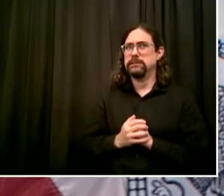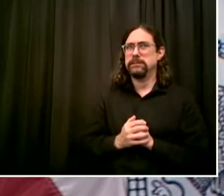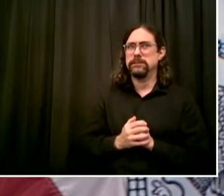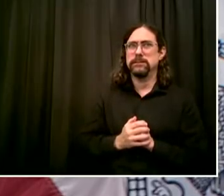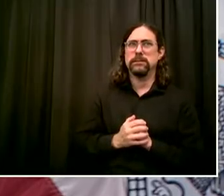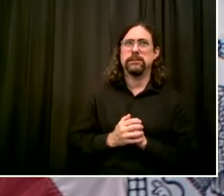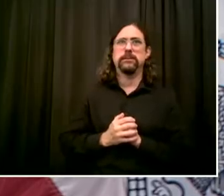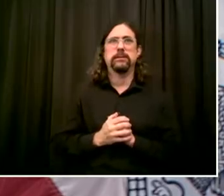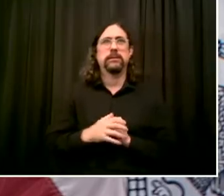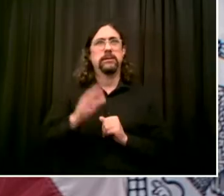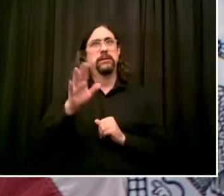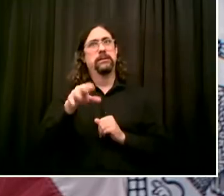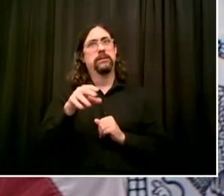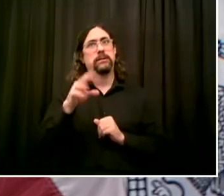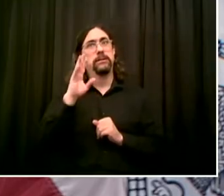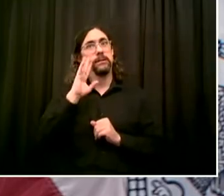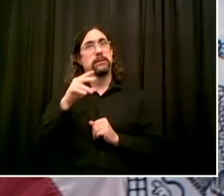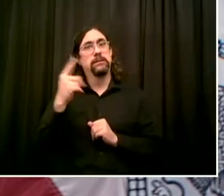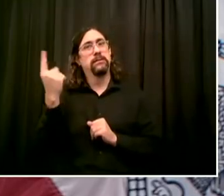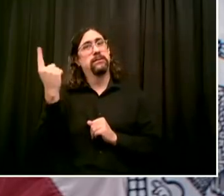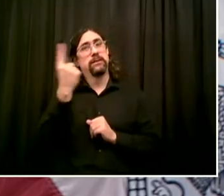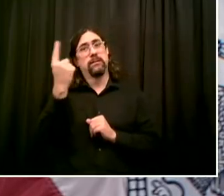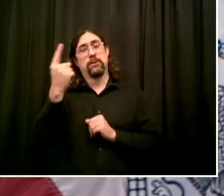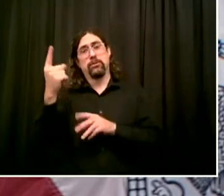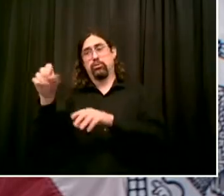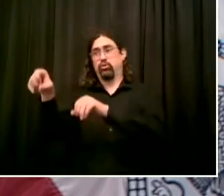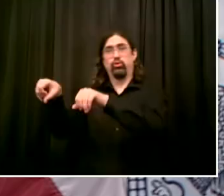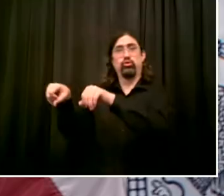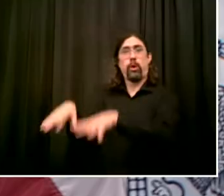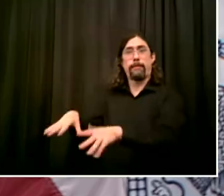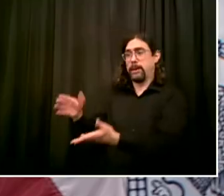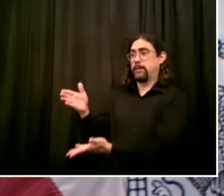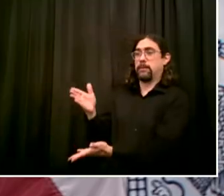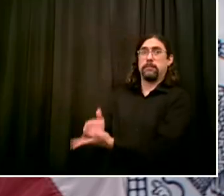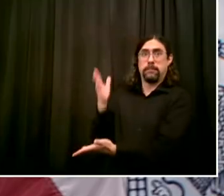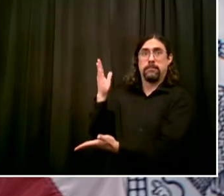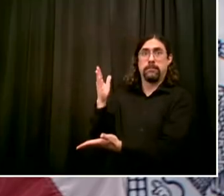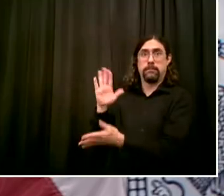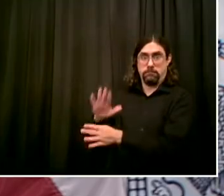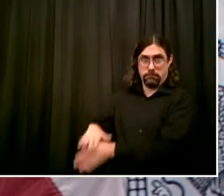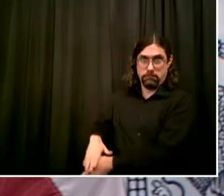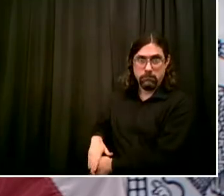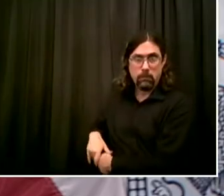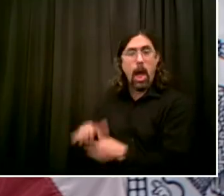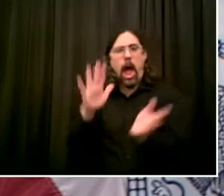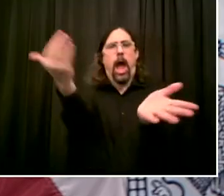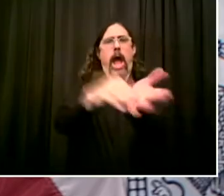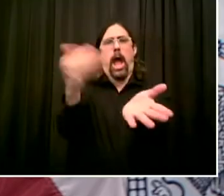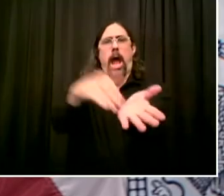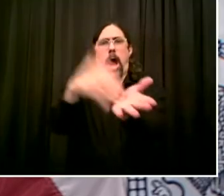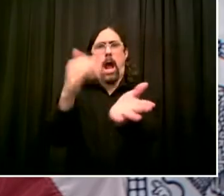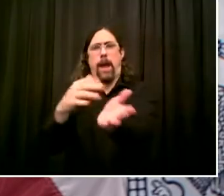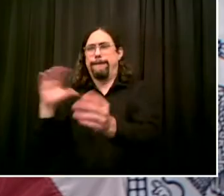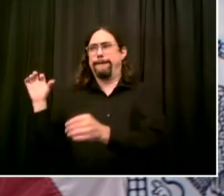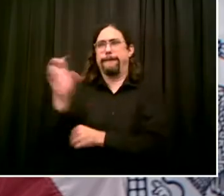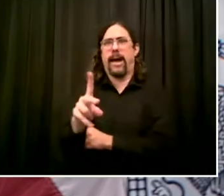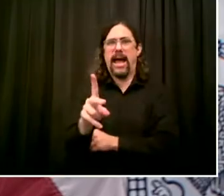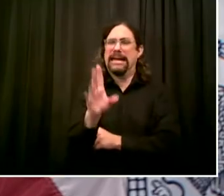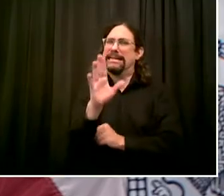ALBANY . I THK IN T IWAS A HUGE MISTAKE EVER LETTING IT GO AWA. Y IT IS A VERY HARD THING TO GET ACBK . WHAT I THINK IS GAINING TRACTION AS AN